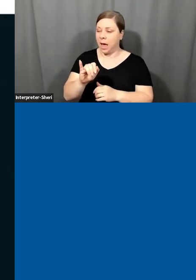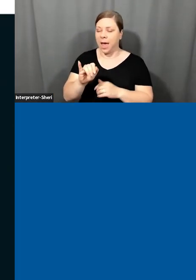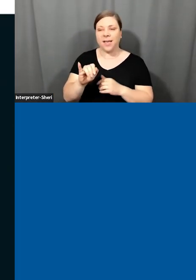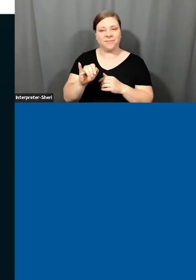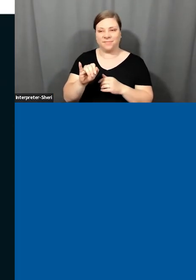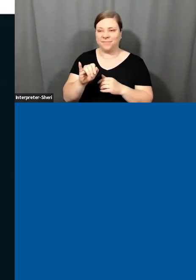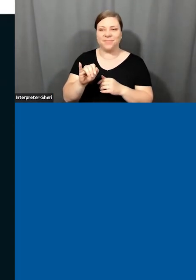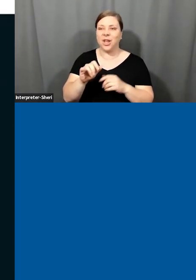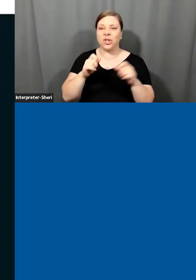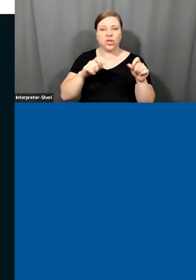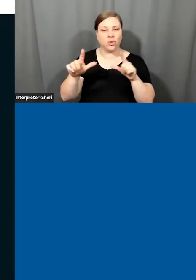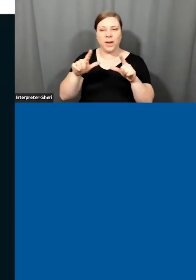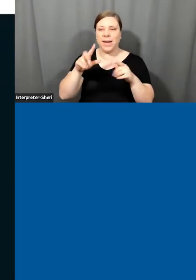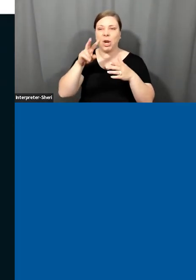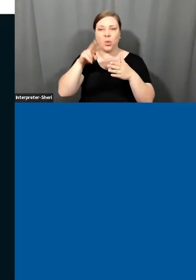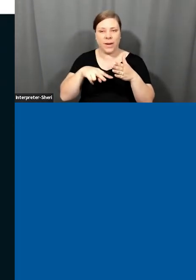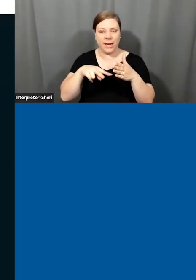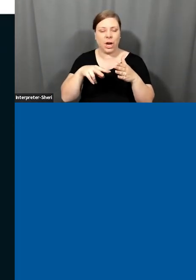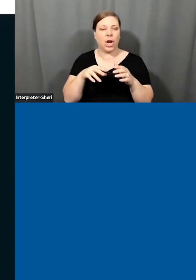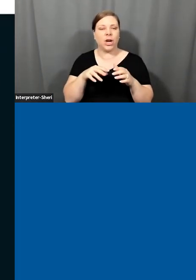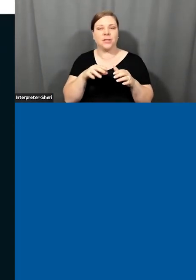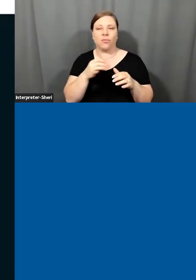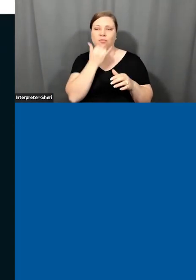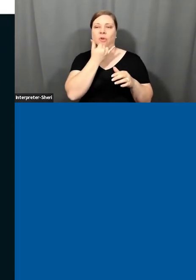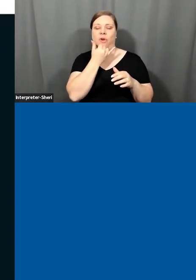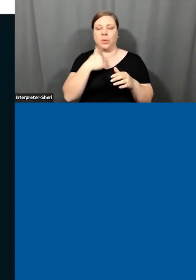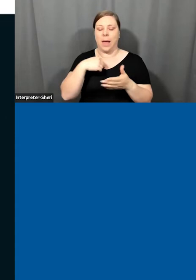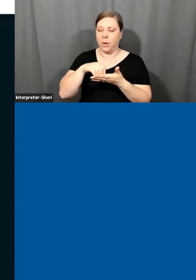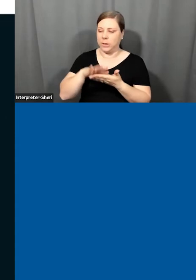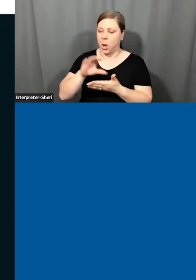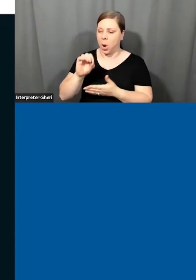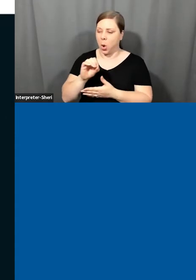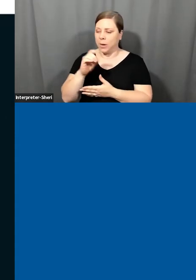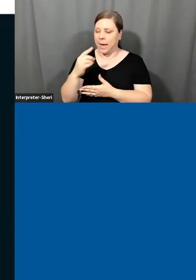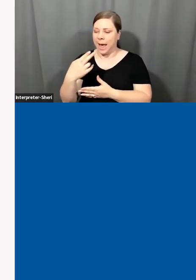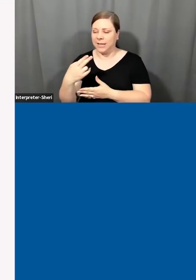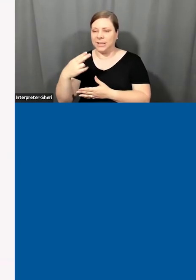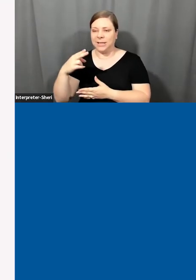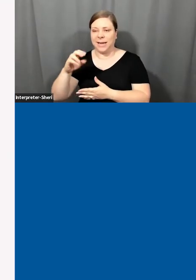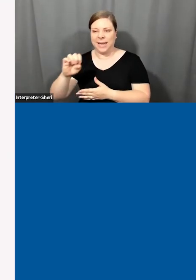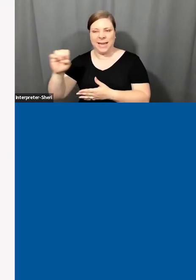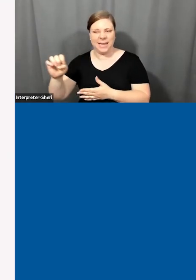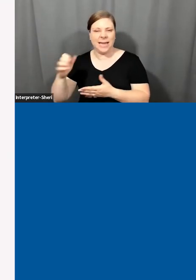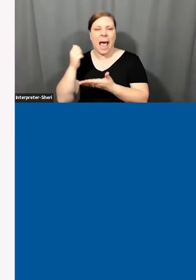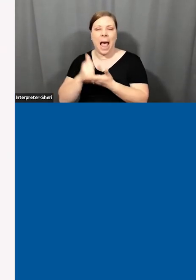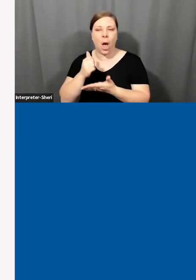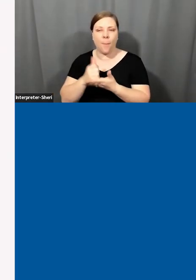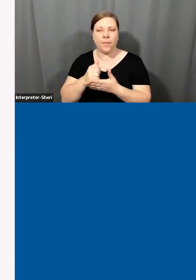So I put O H dash D E E on my alt text. And slide 23.